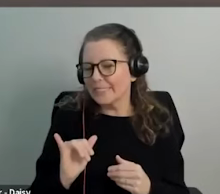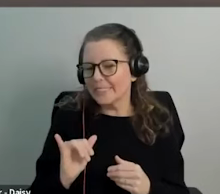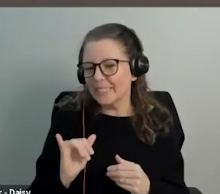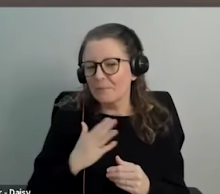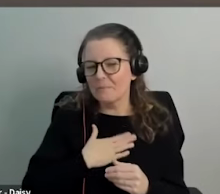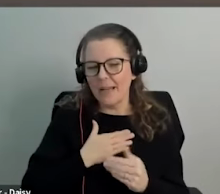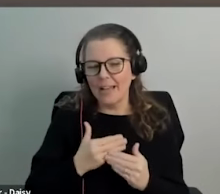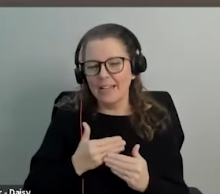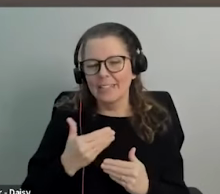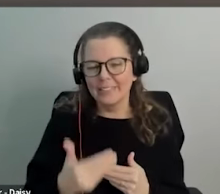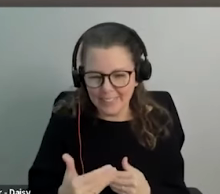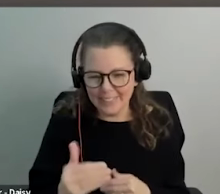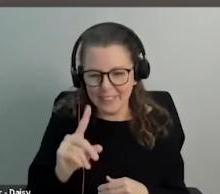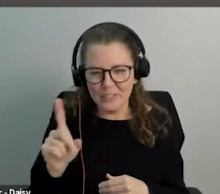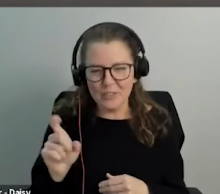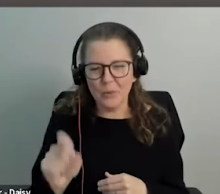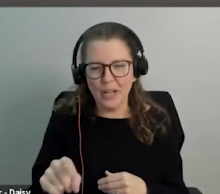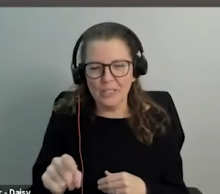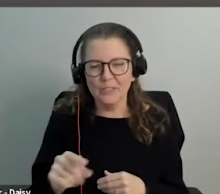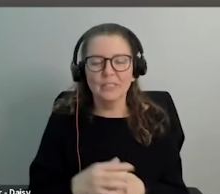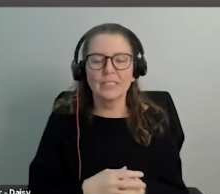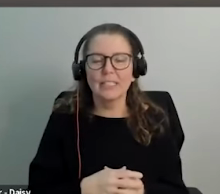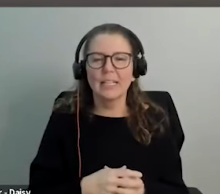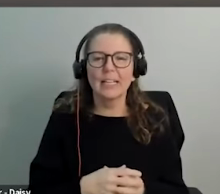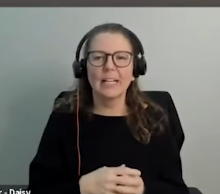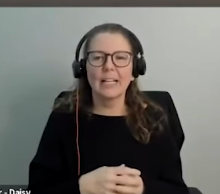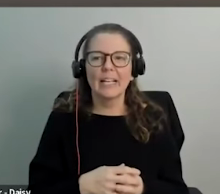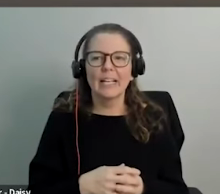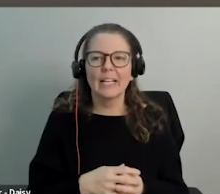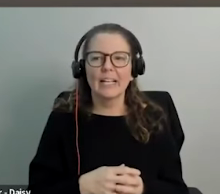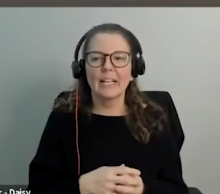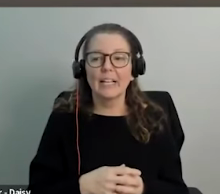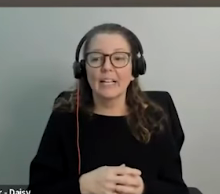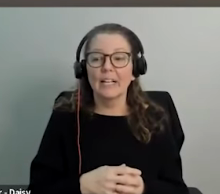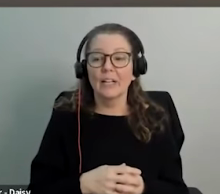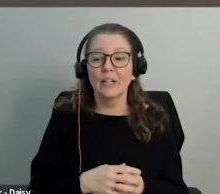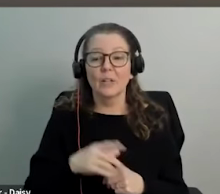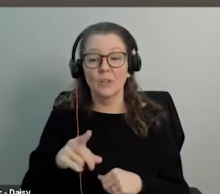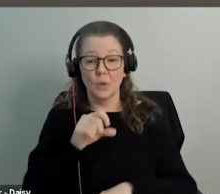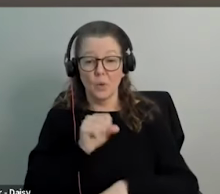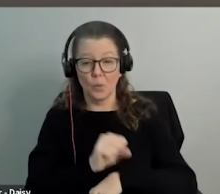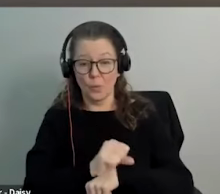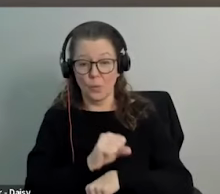So what is your favorite part about working in accessibility?